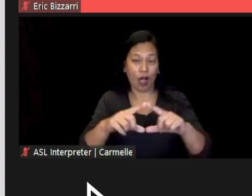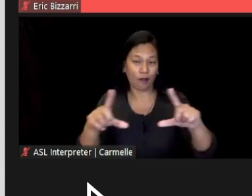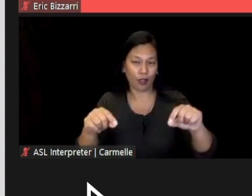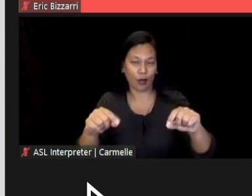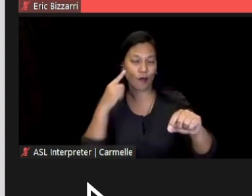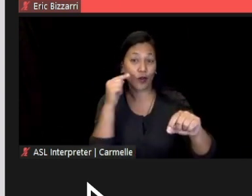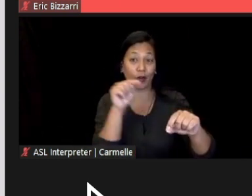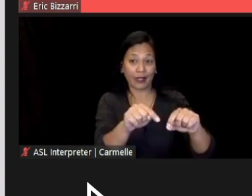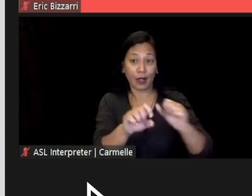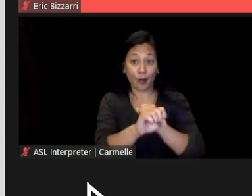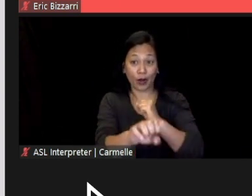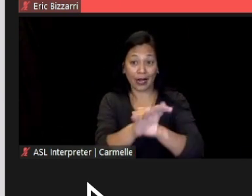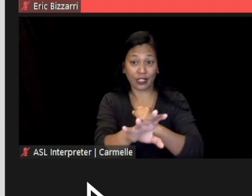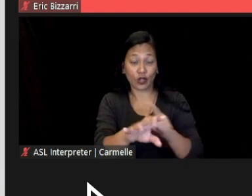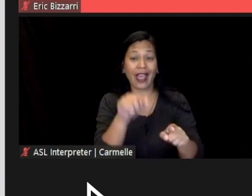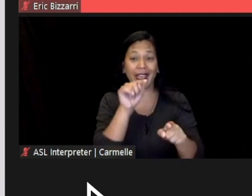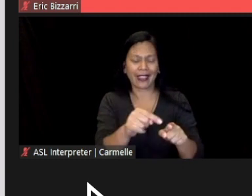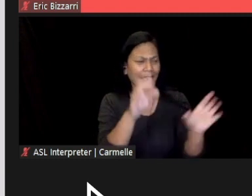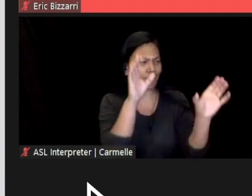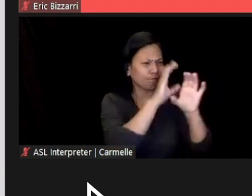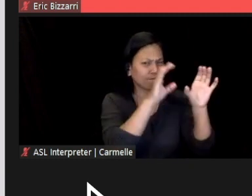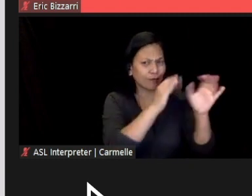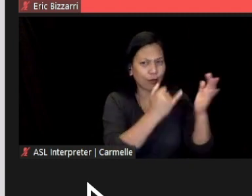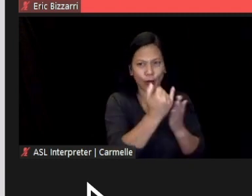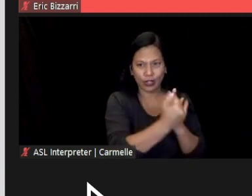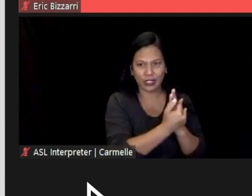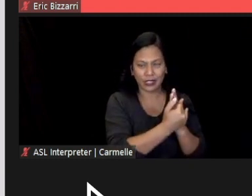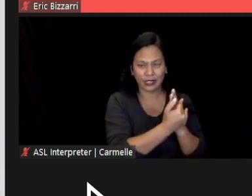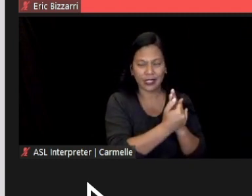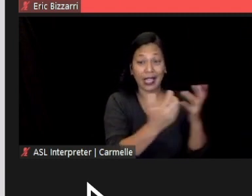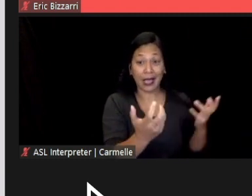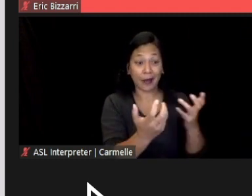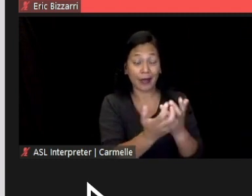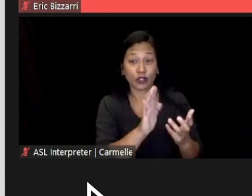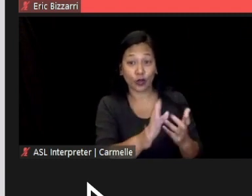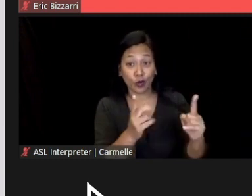They have to almost find a good match of how they want to spend that CMF money.